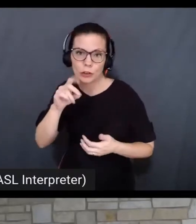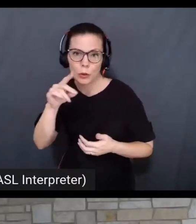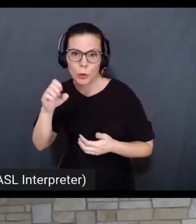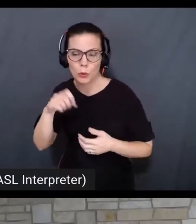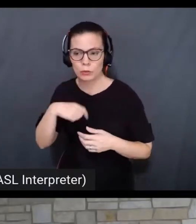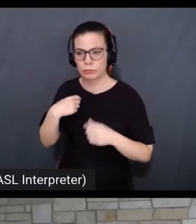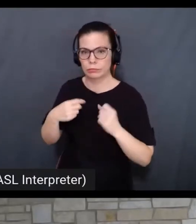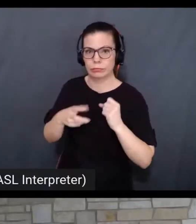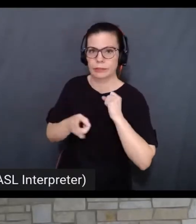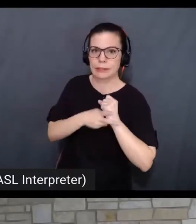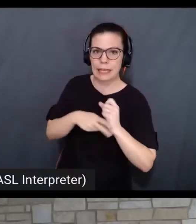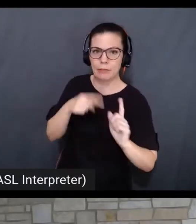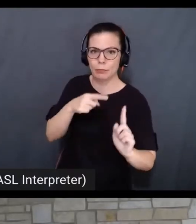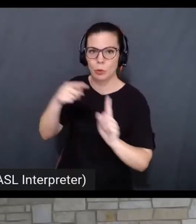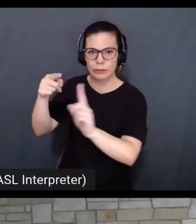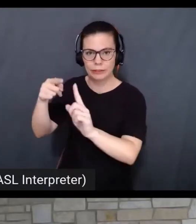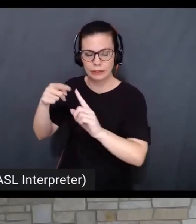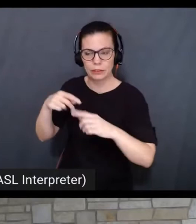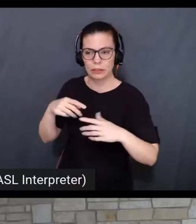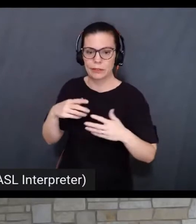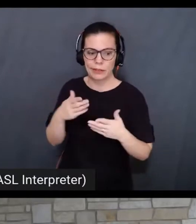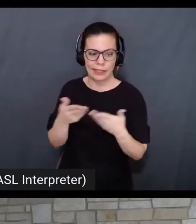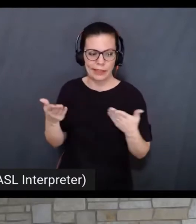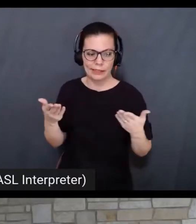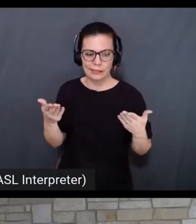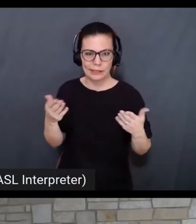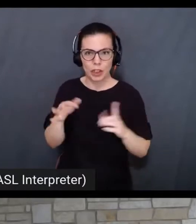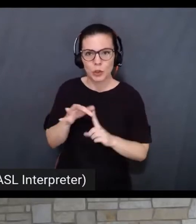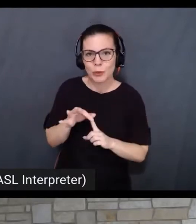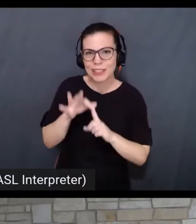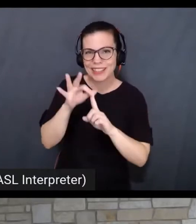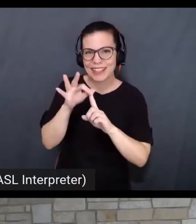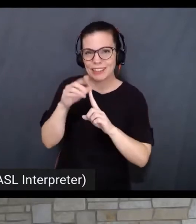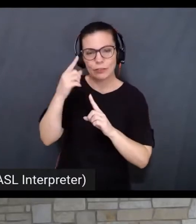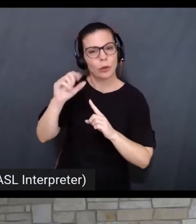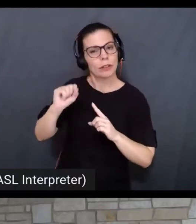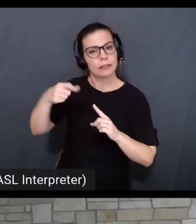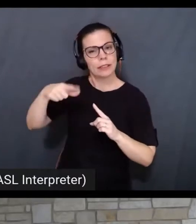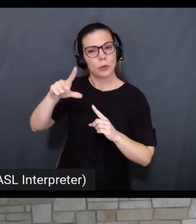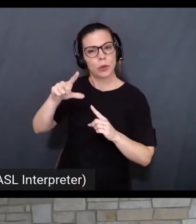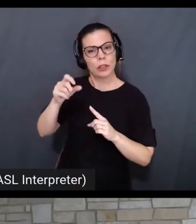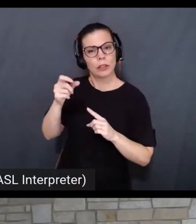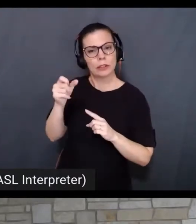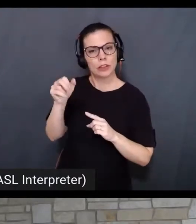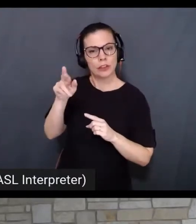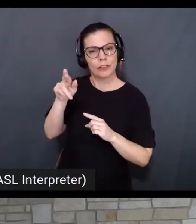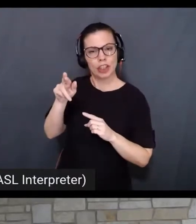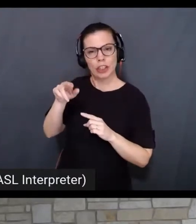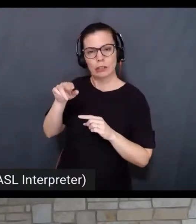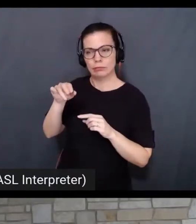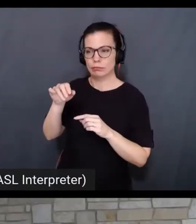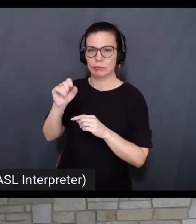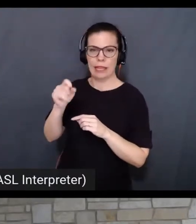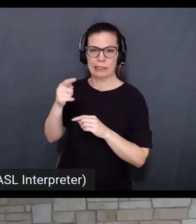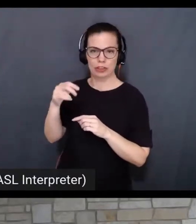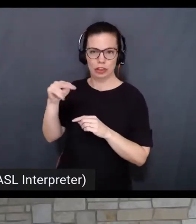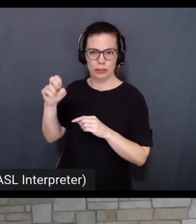Things that are totally unique to the SQL Server engine we had implemented, but there are gonna be a few things there,